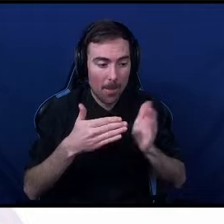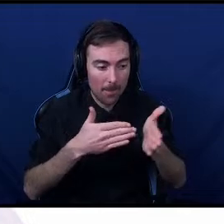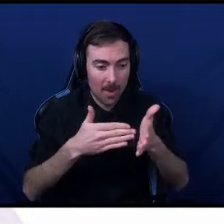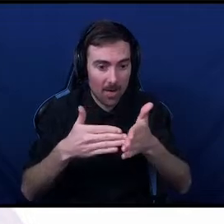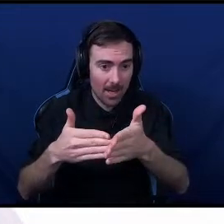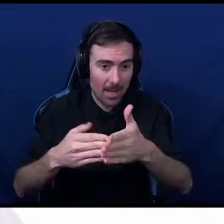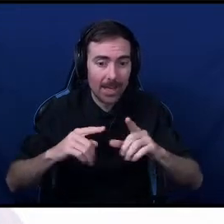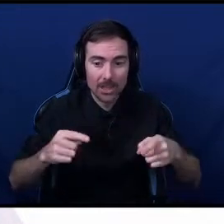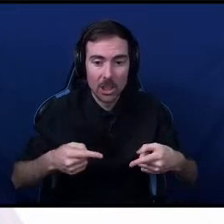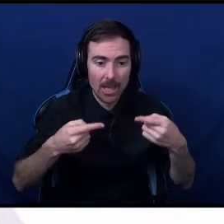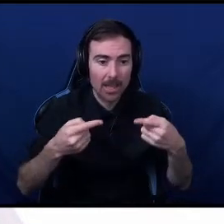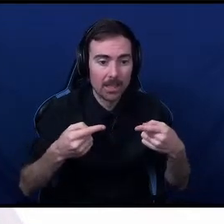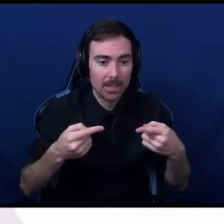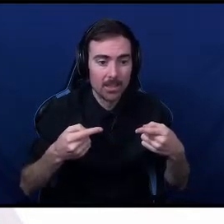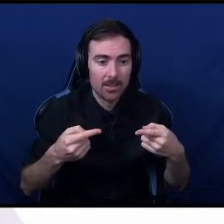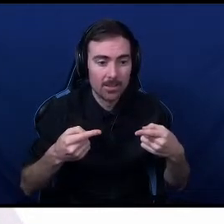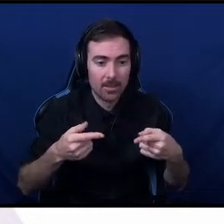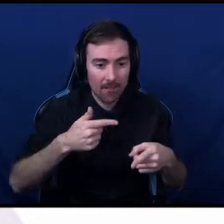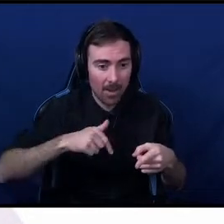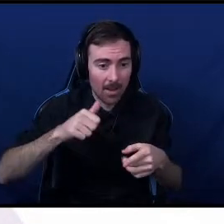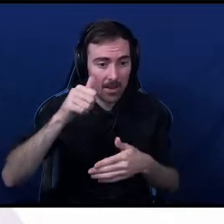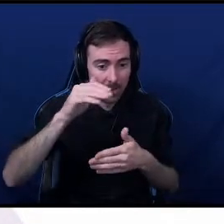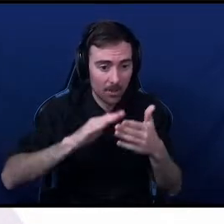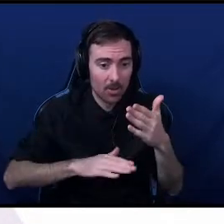lived experience can be a driving force for innovation.